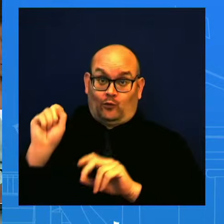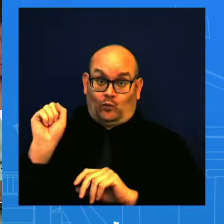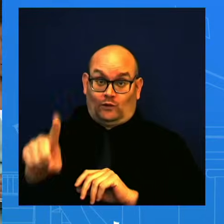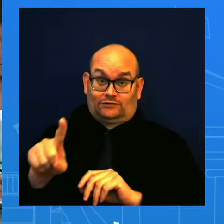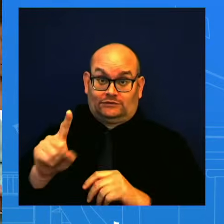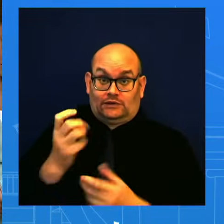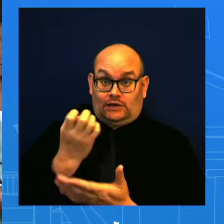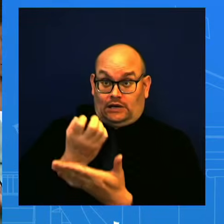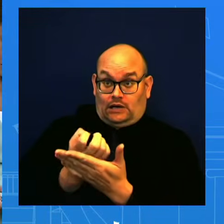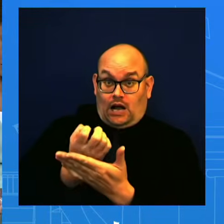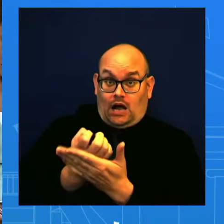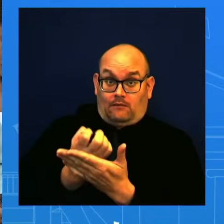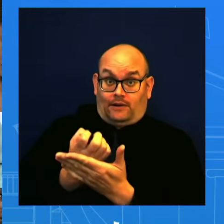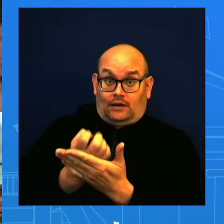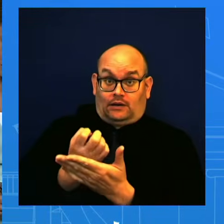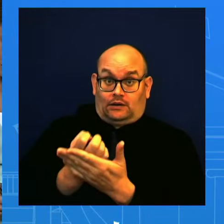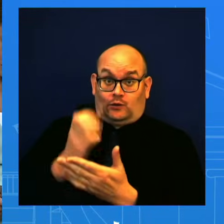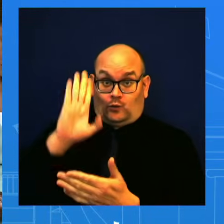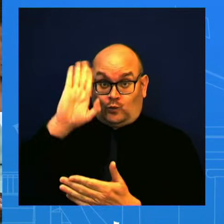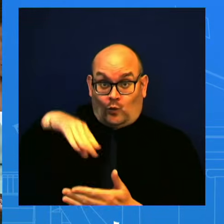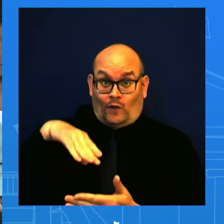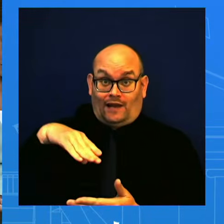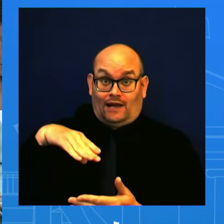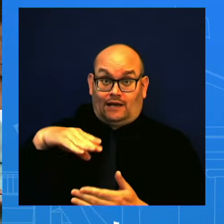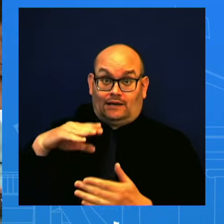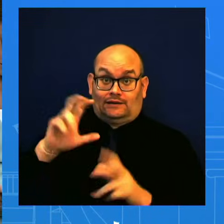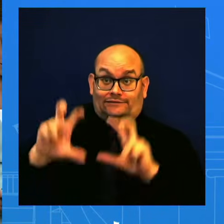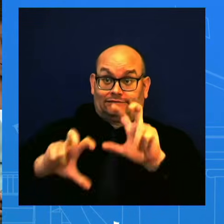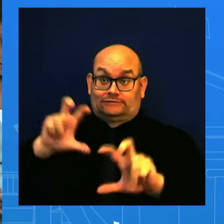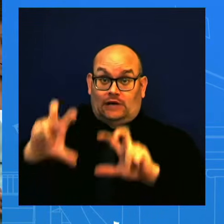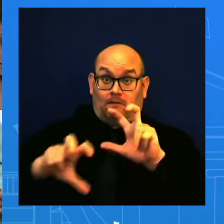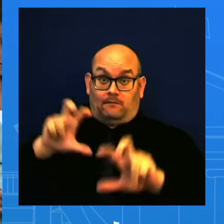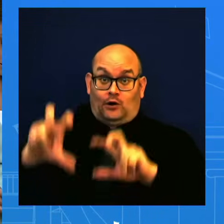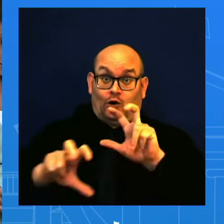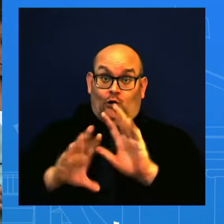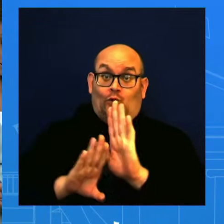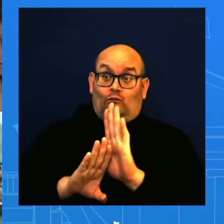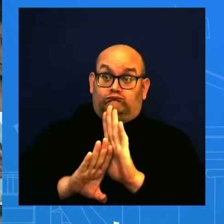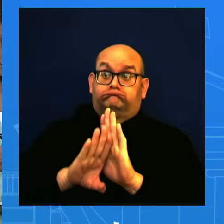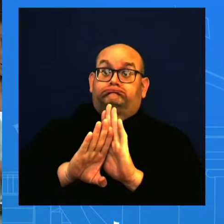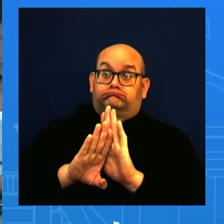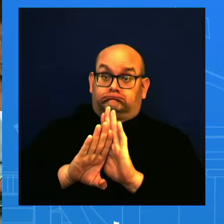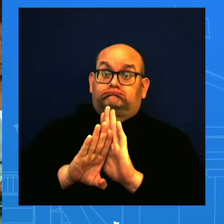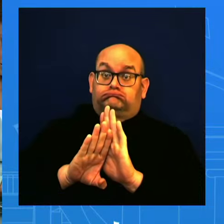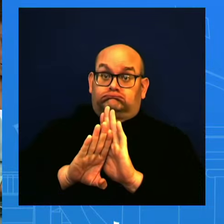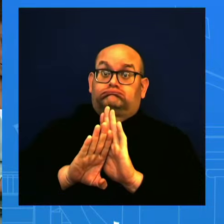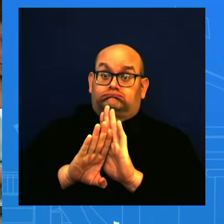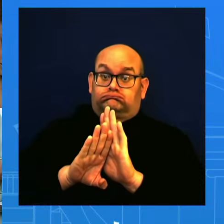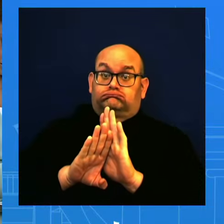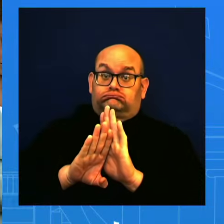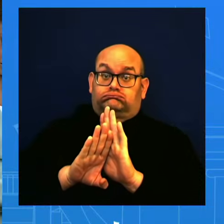to the announcement a short time ago by Hamas that they've chosen Sinwar as their new leader? Ms. Jean-Pierre: Don't have anything to --